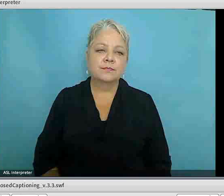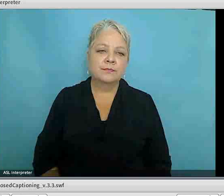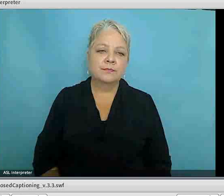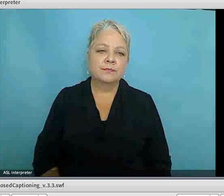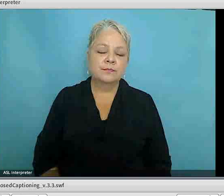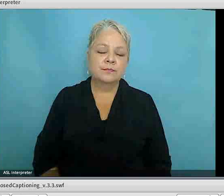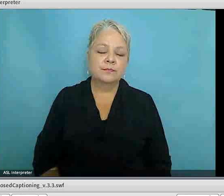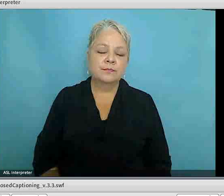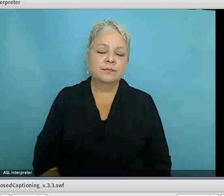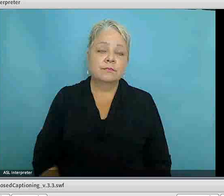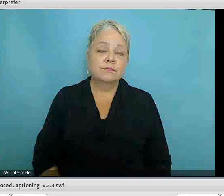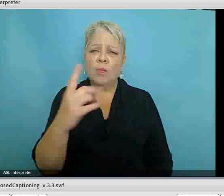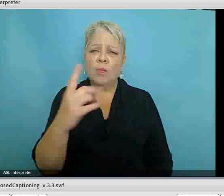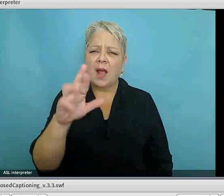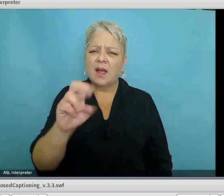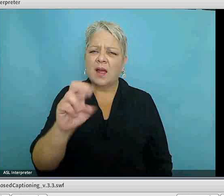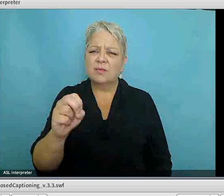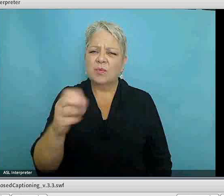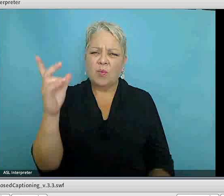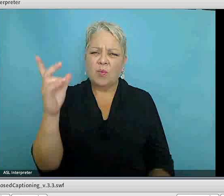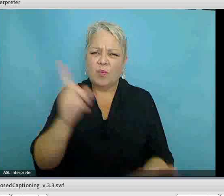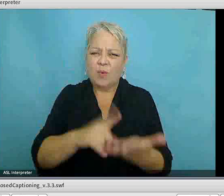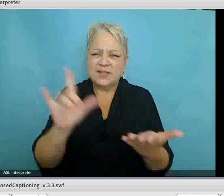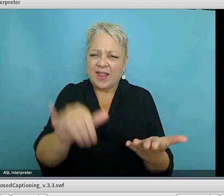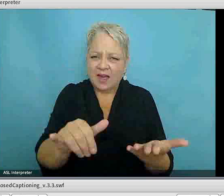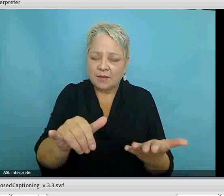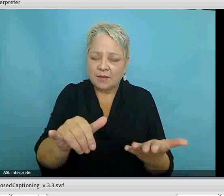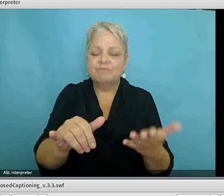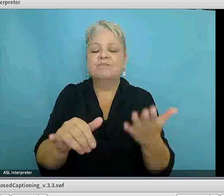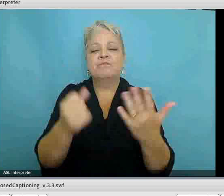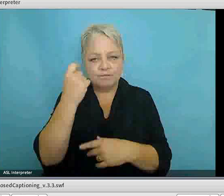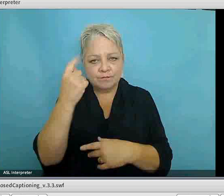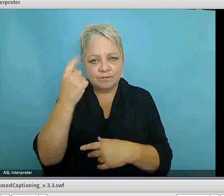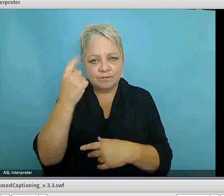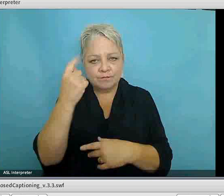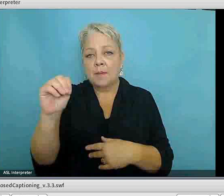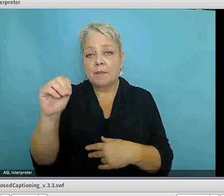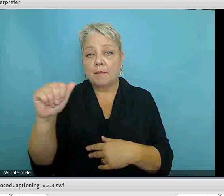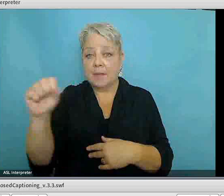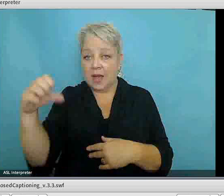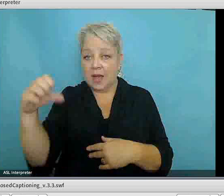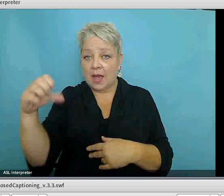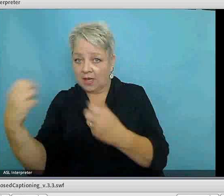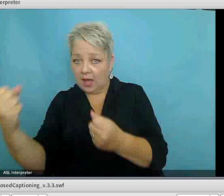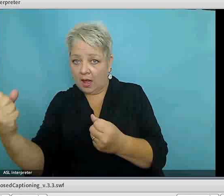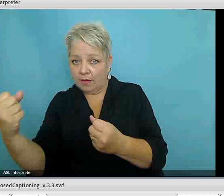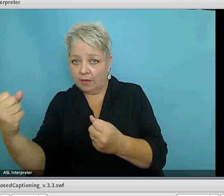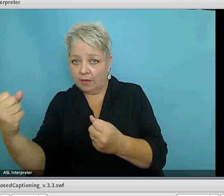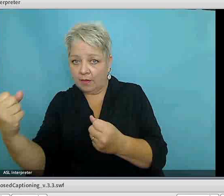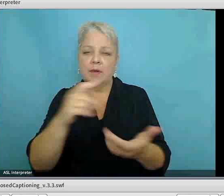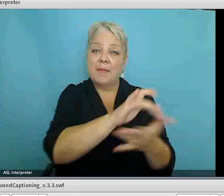So what is One Care? With MassHealth and Medicare brought together into one comprehensive set of benefits, it